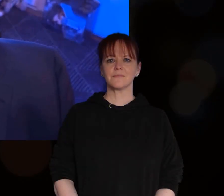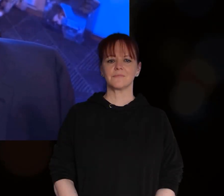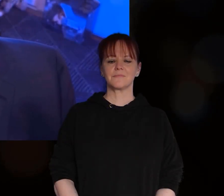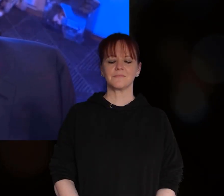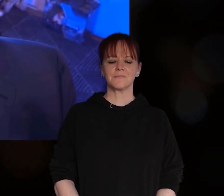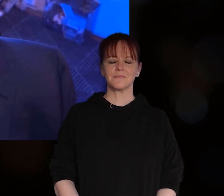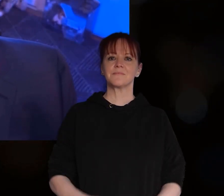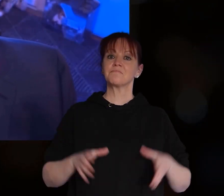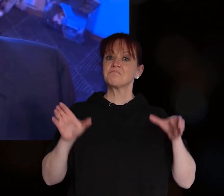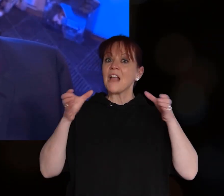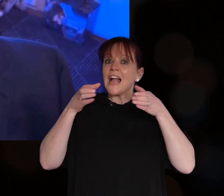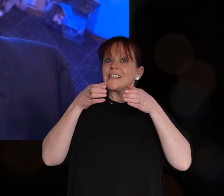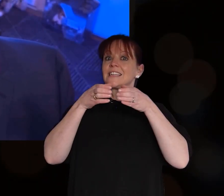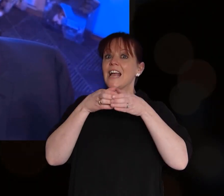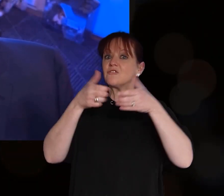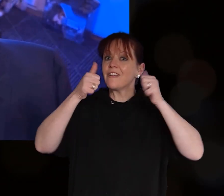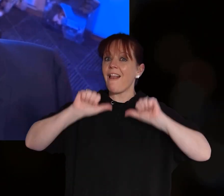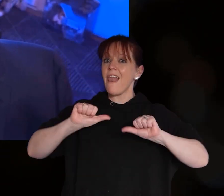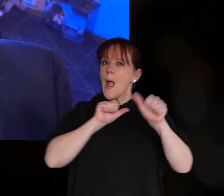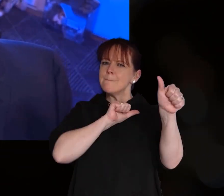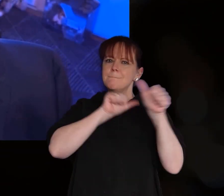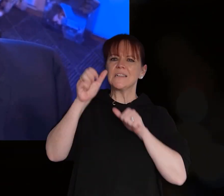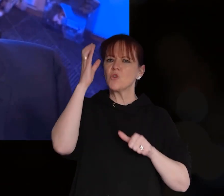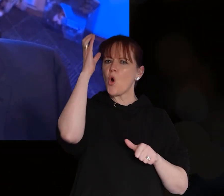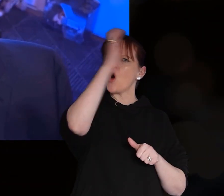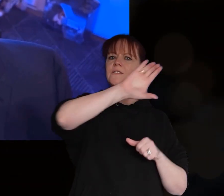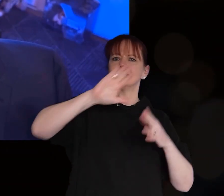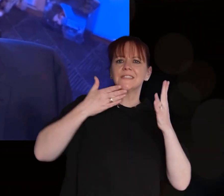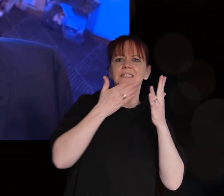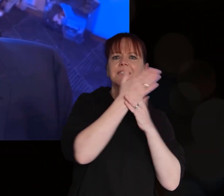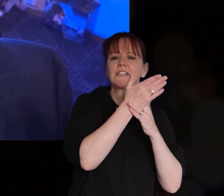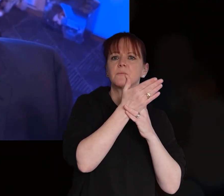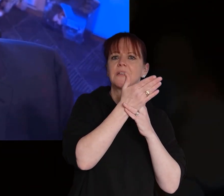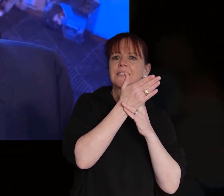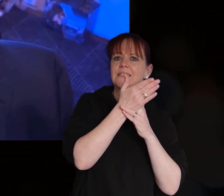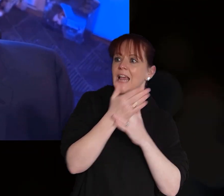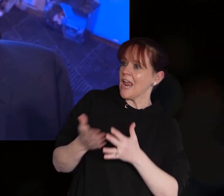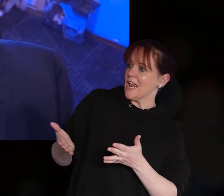Next up, we have Best Cognitive Accessibility. Our presenter for this is new to the awards,